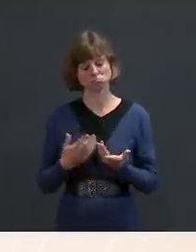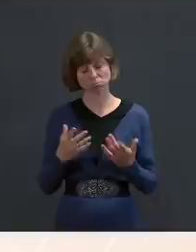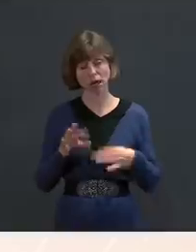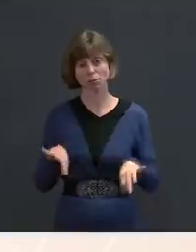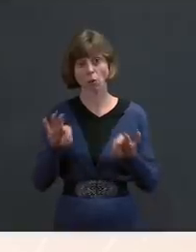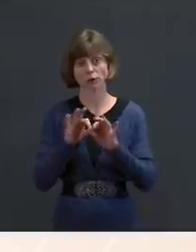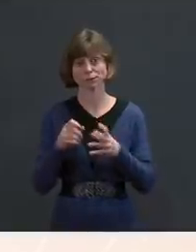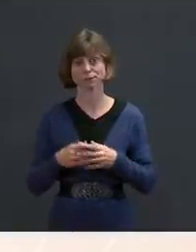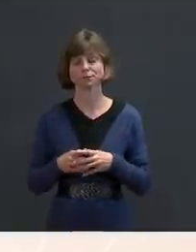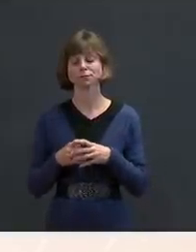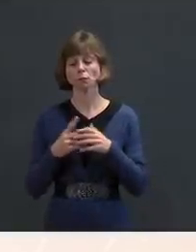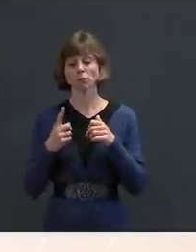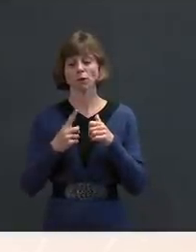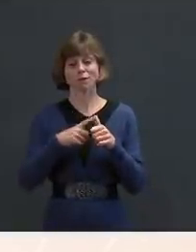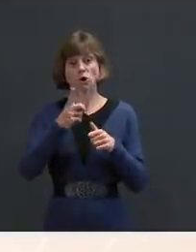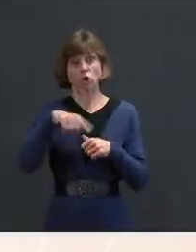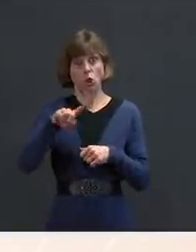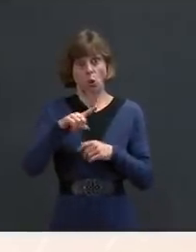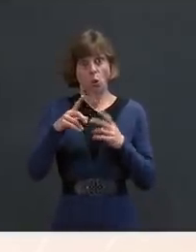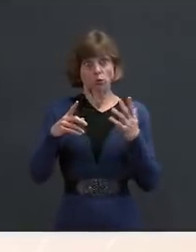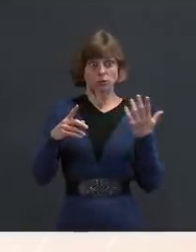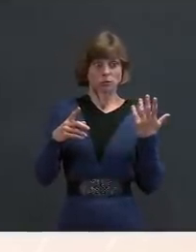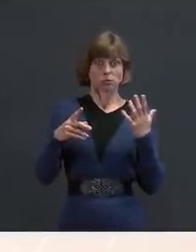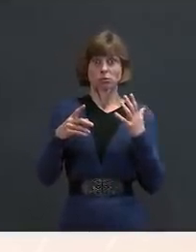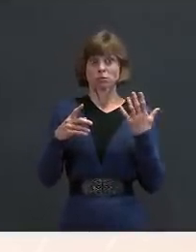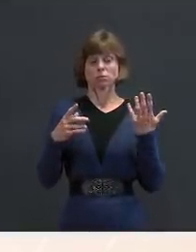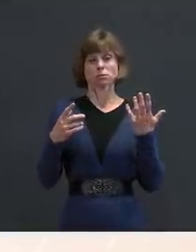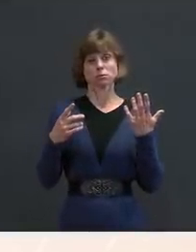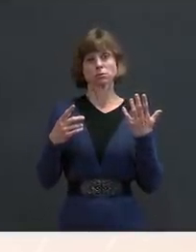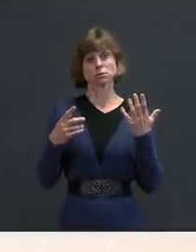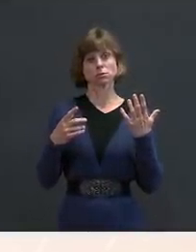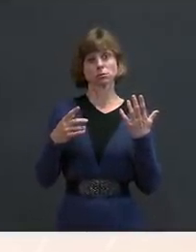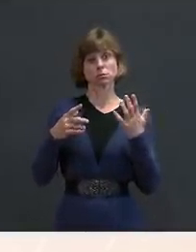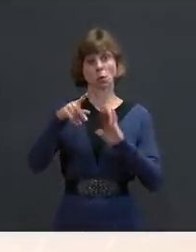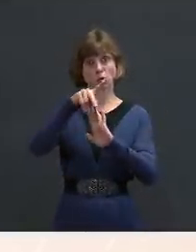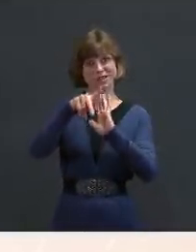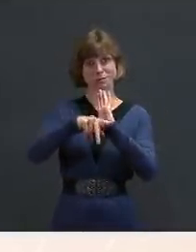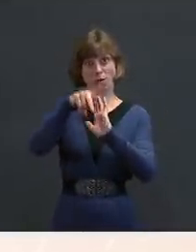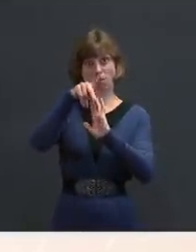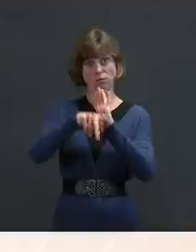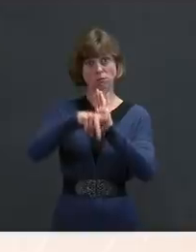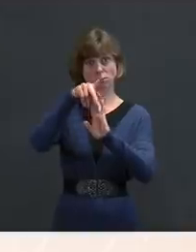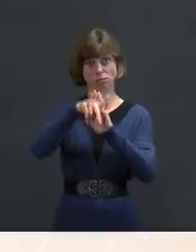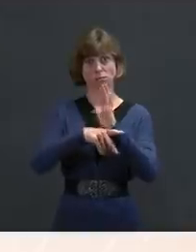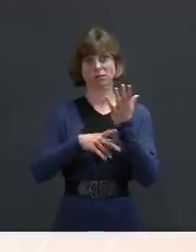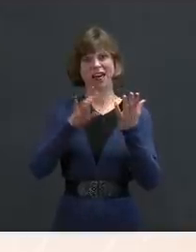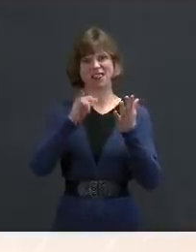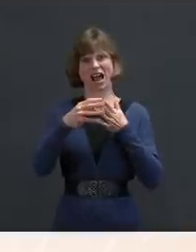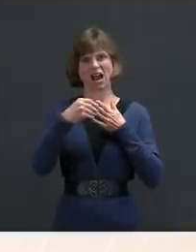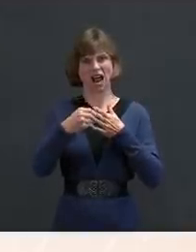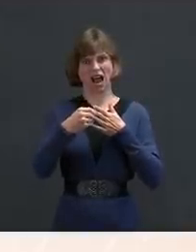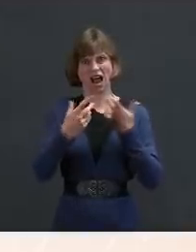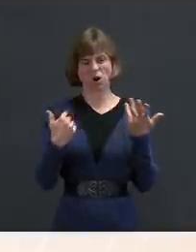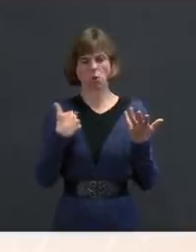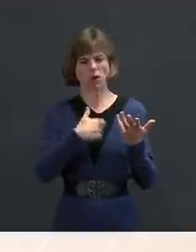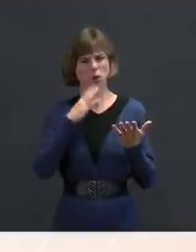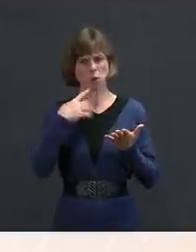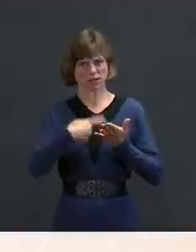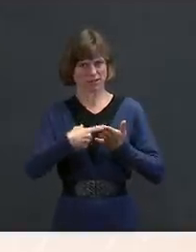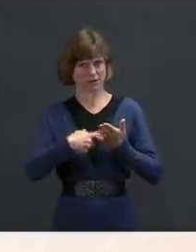First of all, those principles are our guide. We are going to be discussing what can we do under the law.